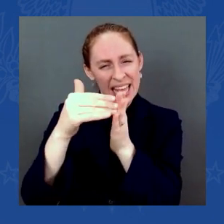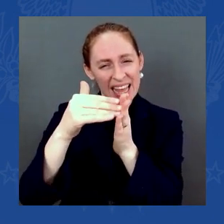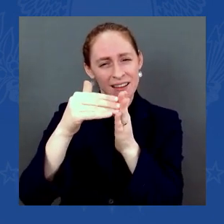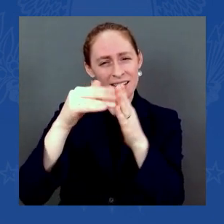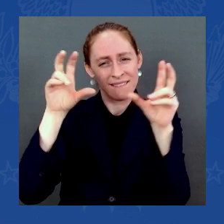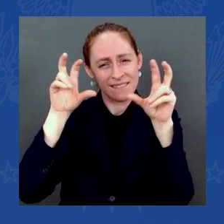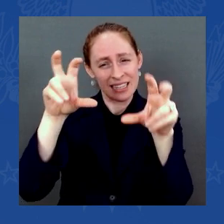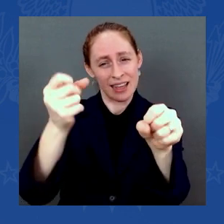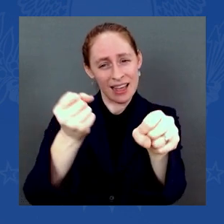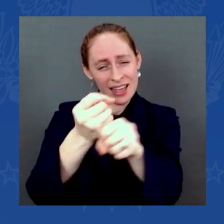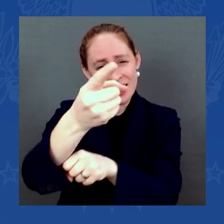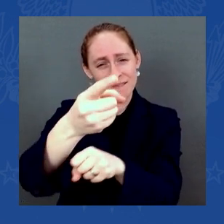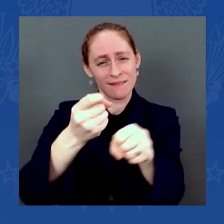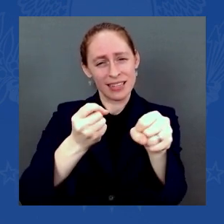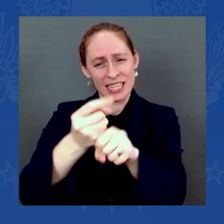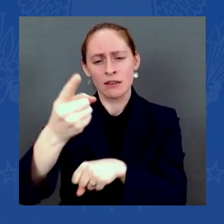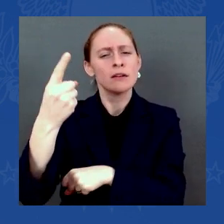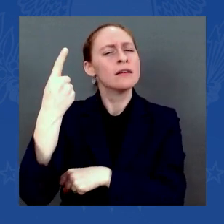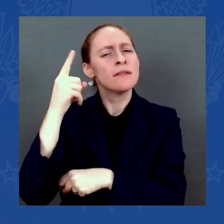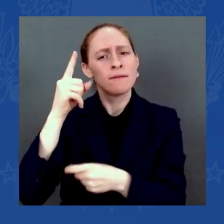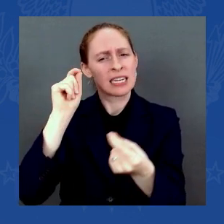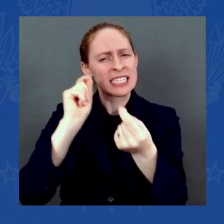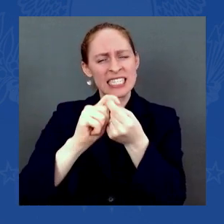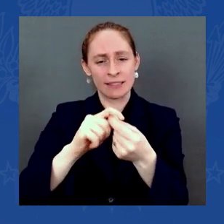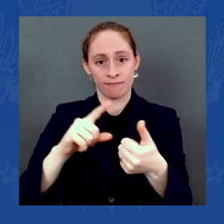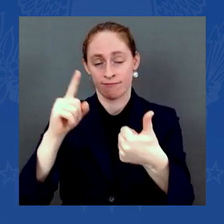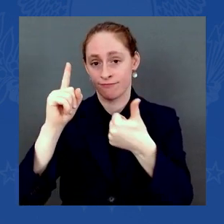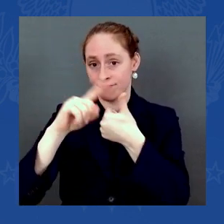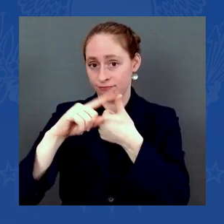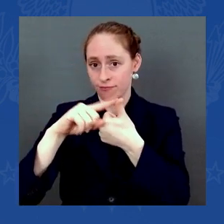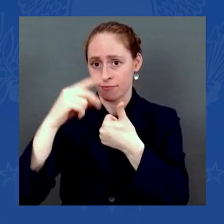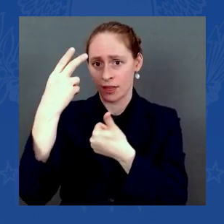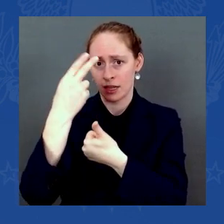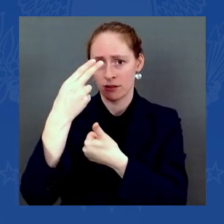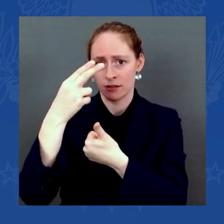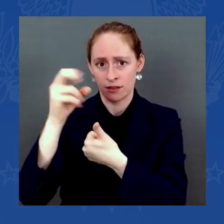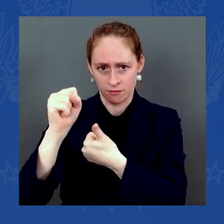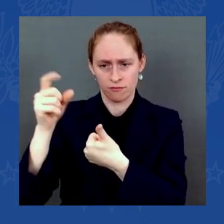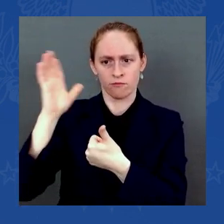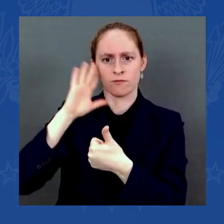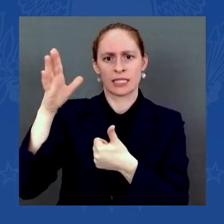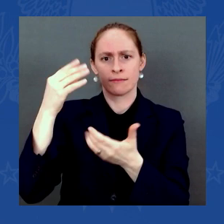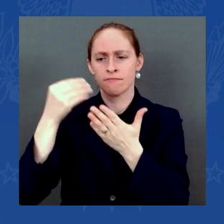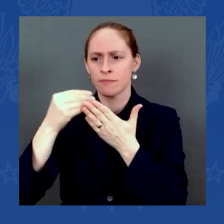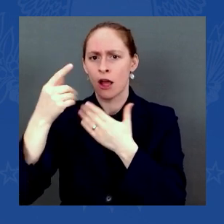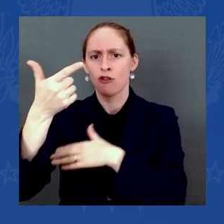to issue grants that support research on -- and the access to promising new therapies for patients